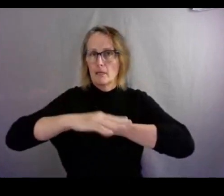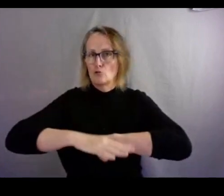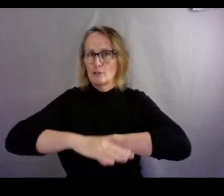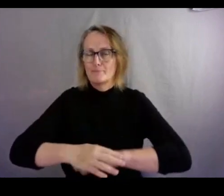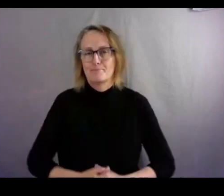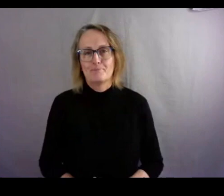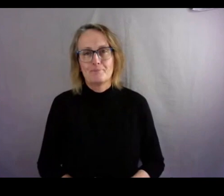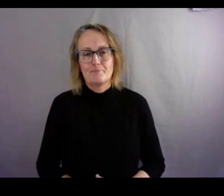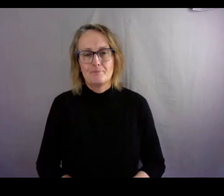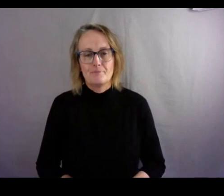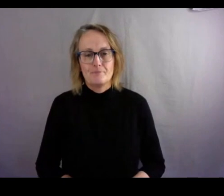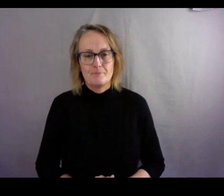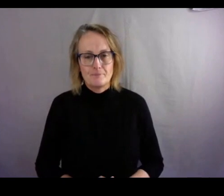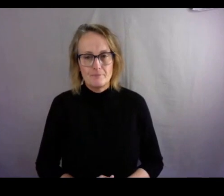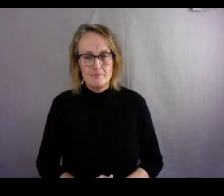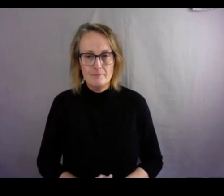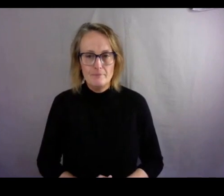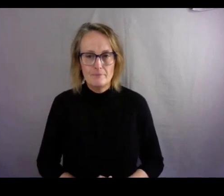(audience applauds)